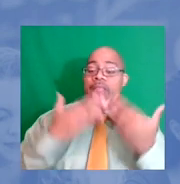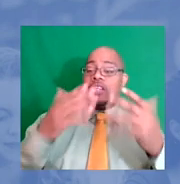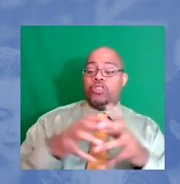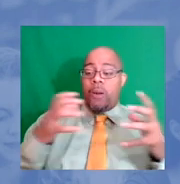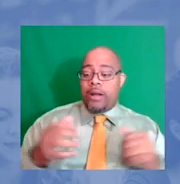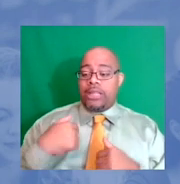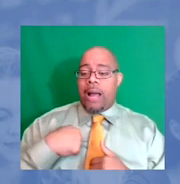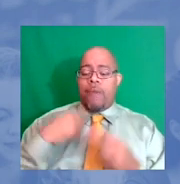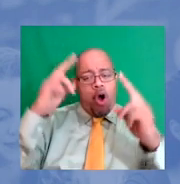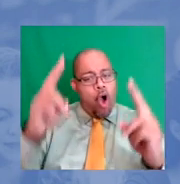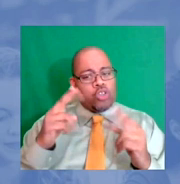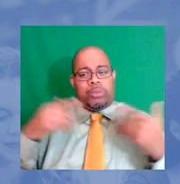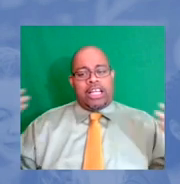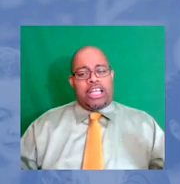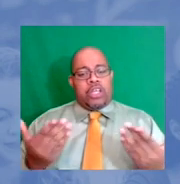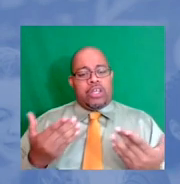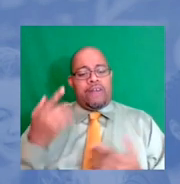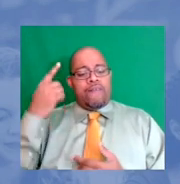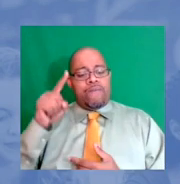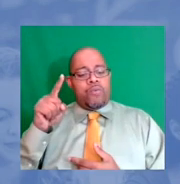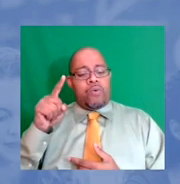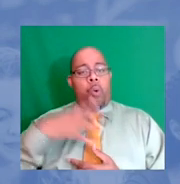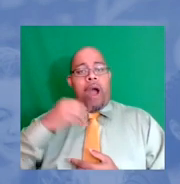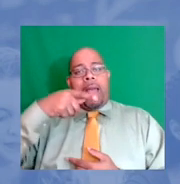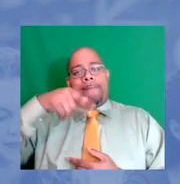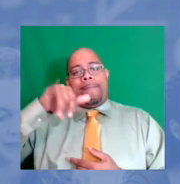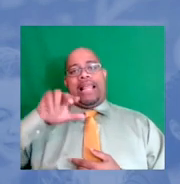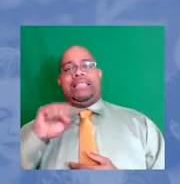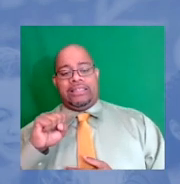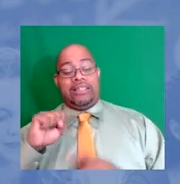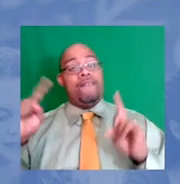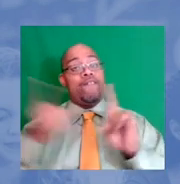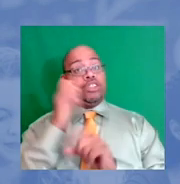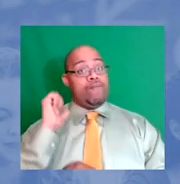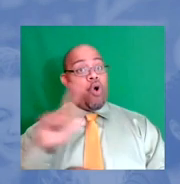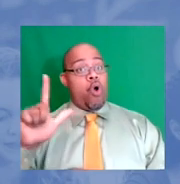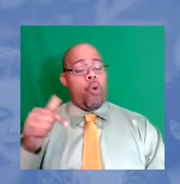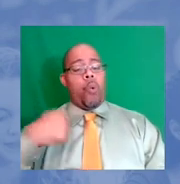ON BEHALF OF MY CLIENTS. FIRST OF ALL, WE USE A LENS OF EQUITY IN EVERY